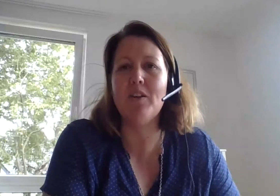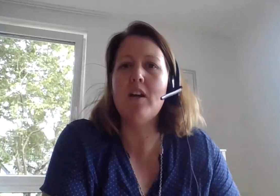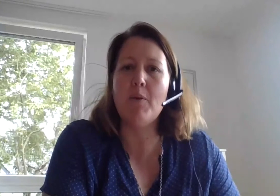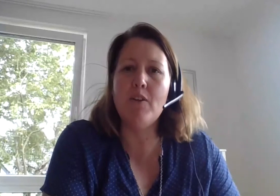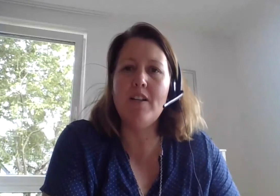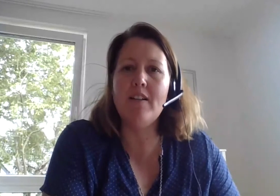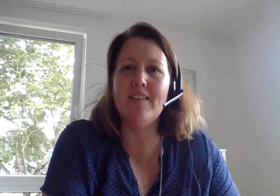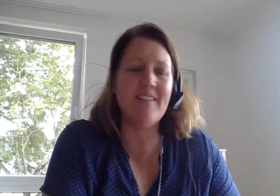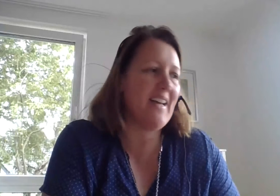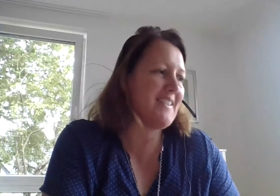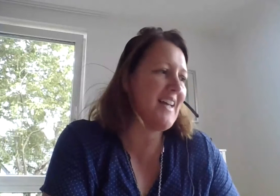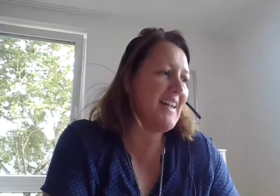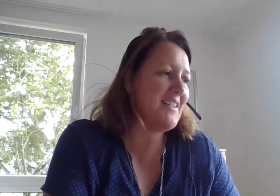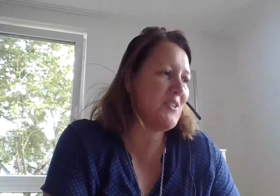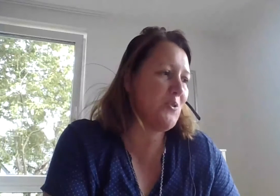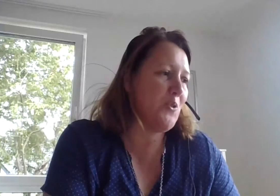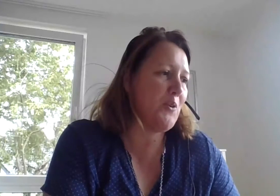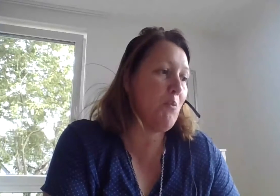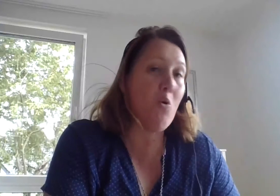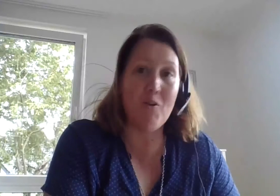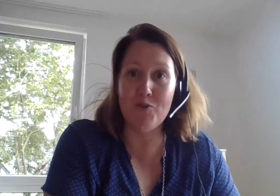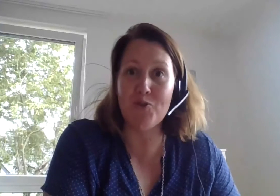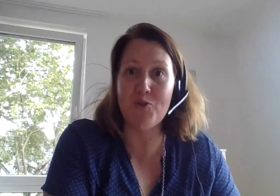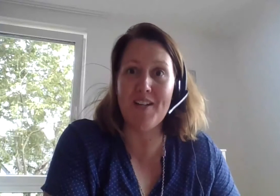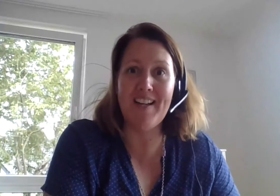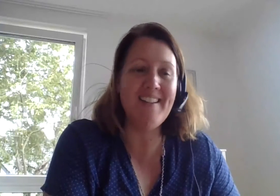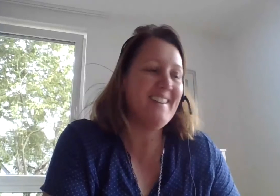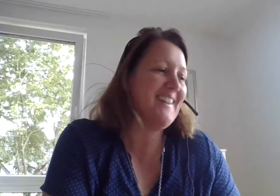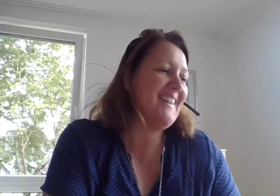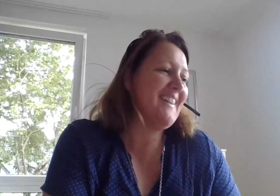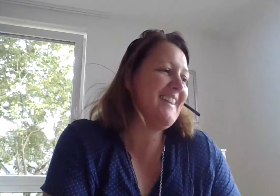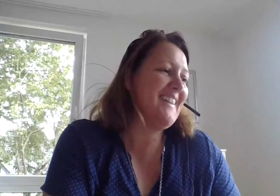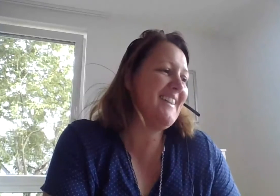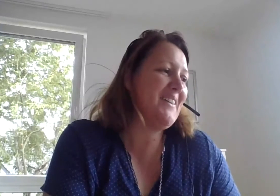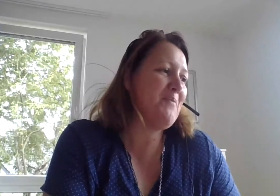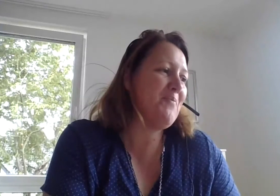So I'm really excited to learn more also today.